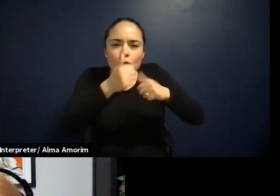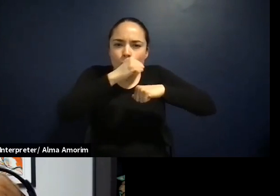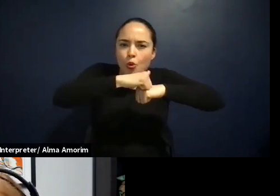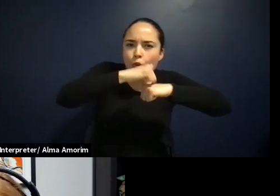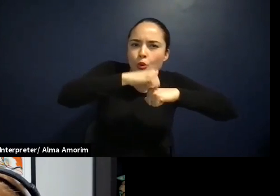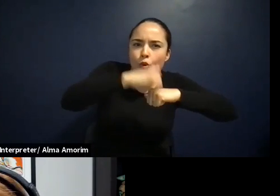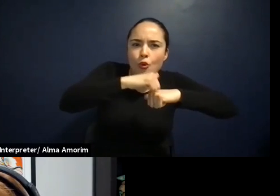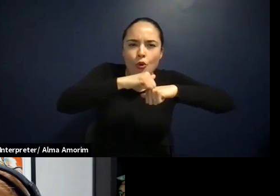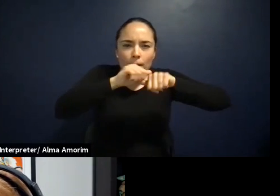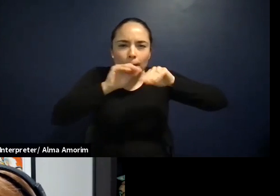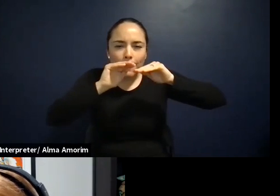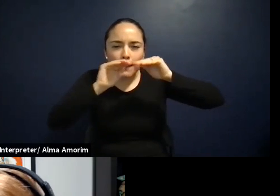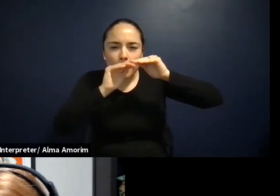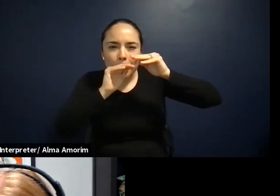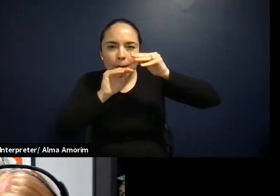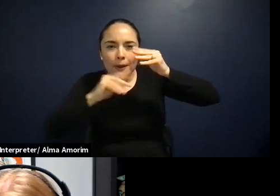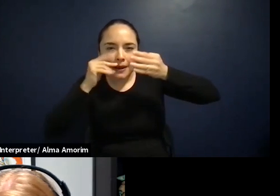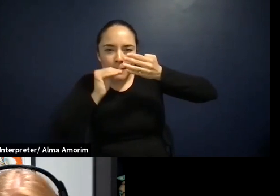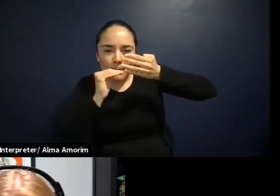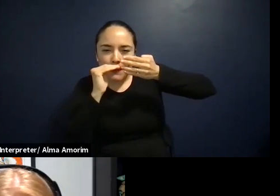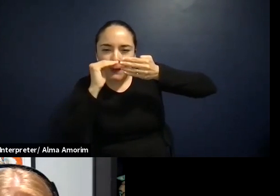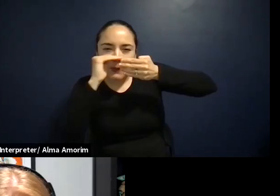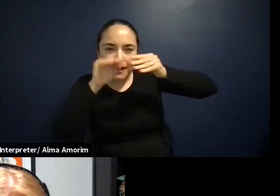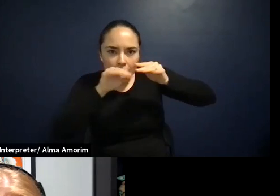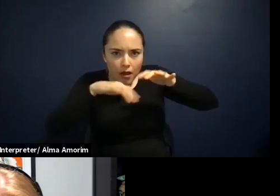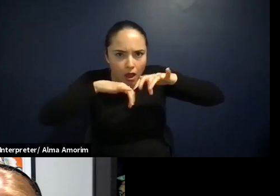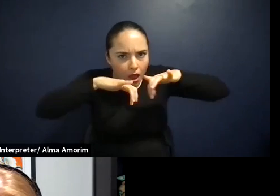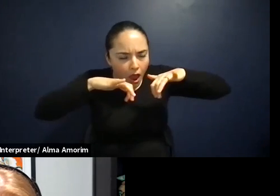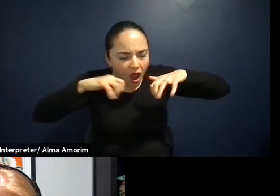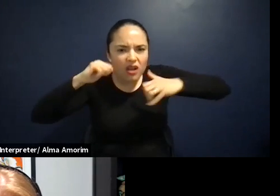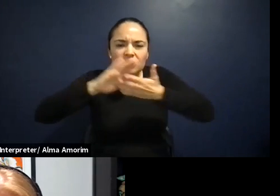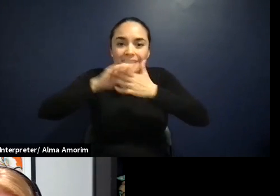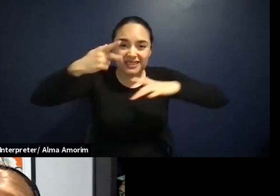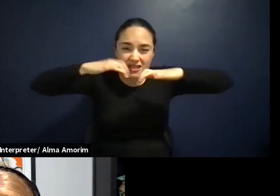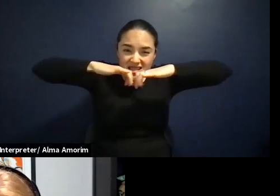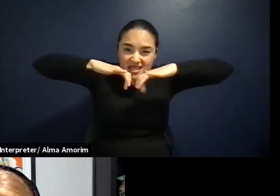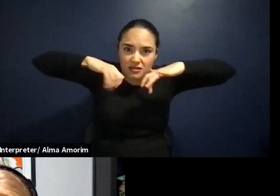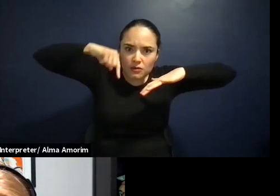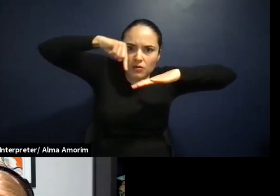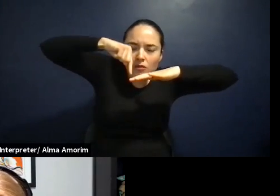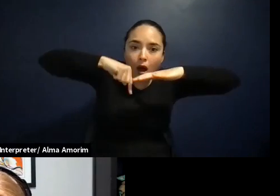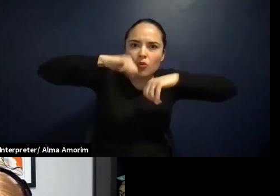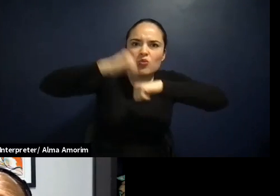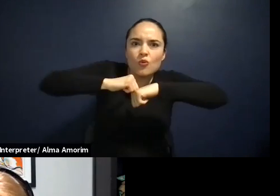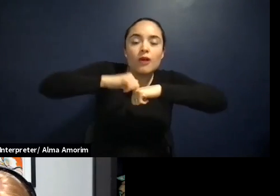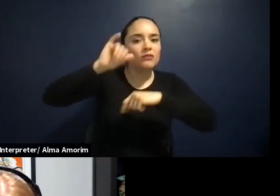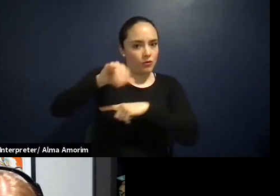of material. Ontario is covered with glacial sediments, so there was big sheets of ice that